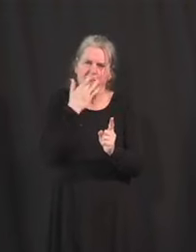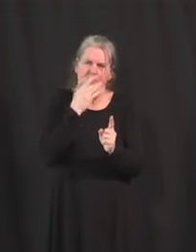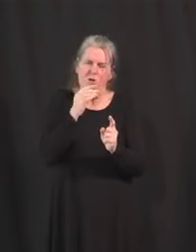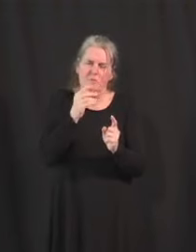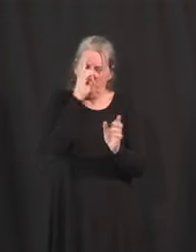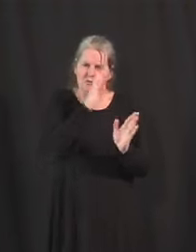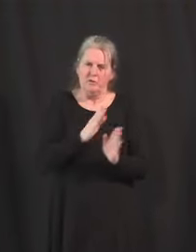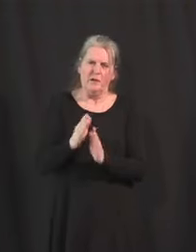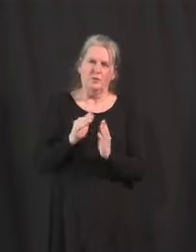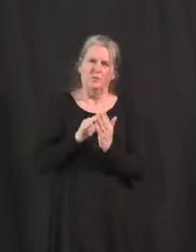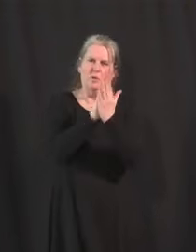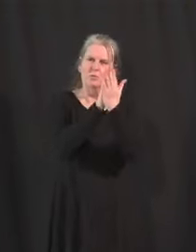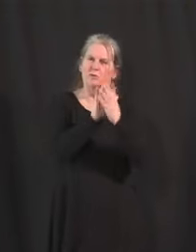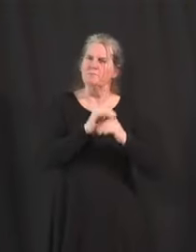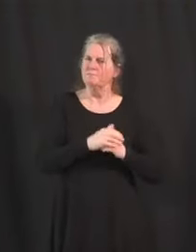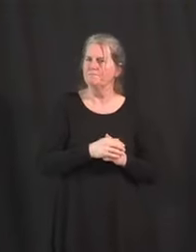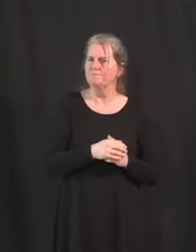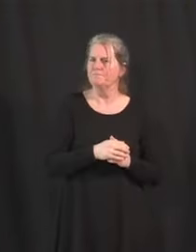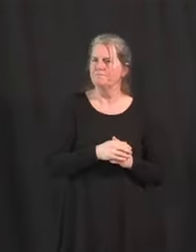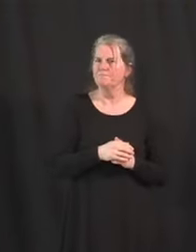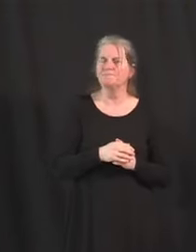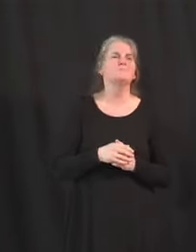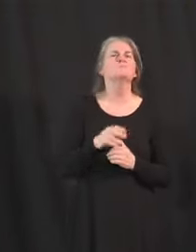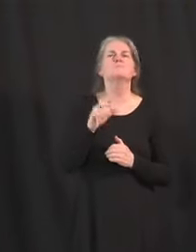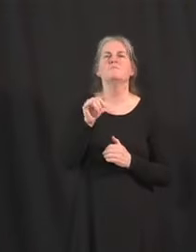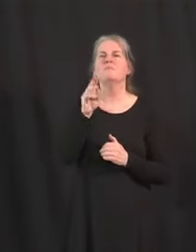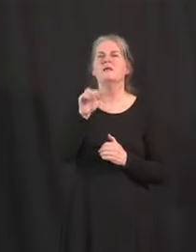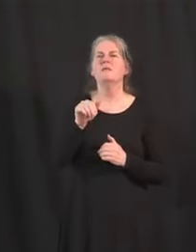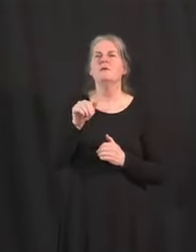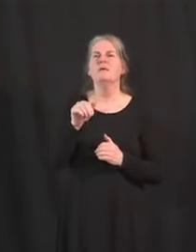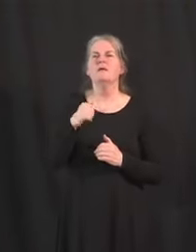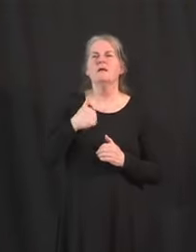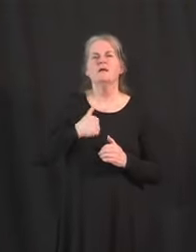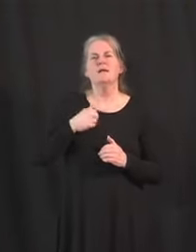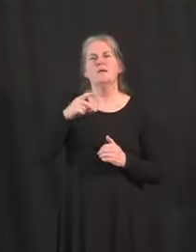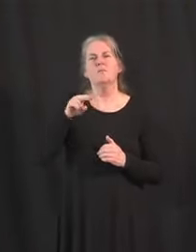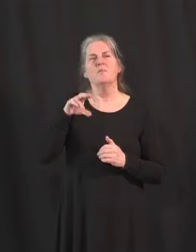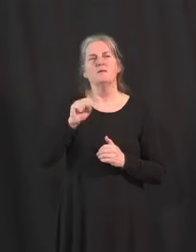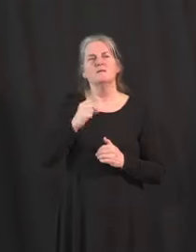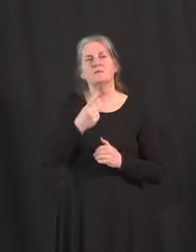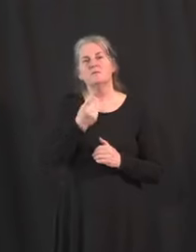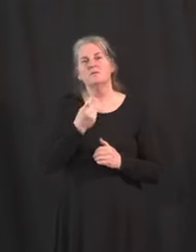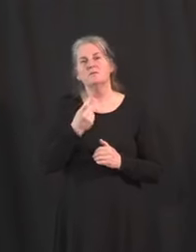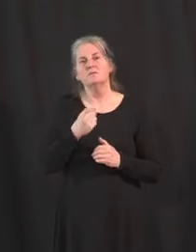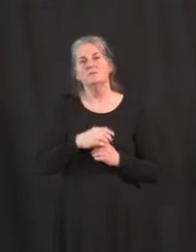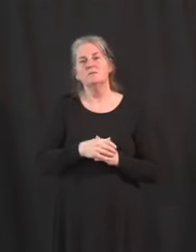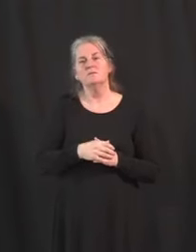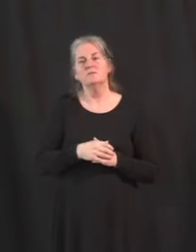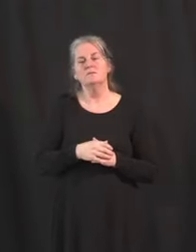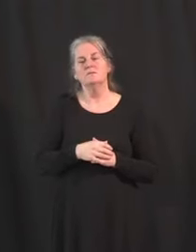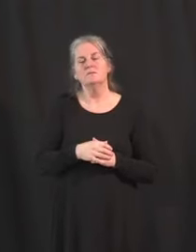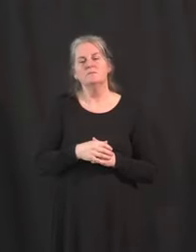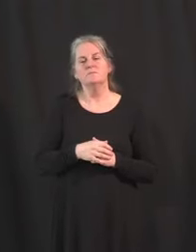AMY, CANADIAN PRESS.